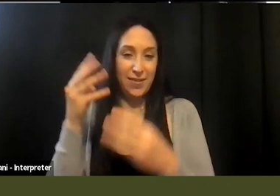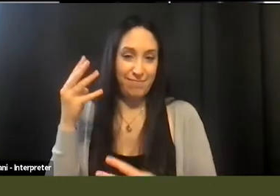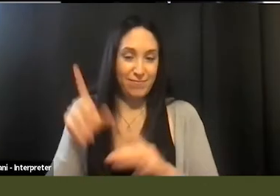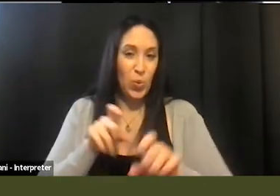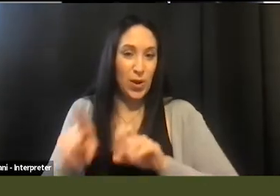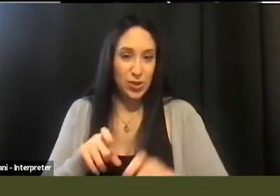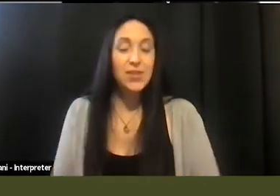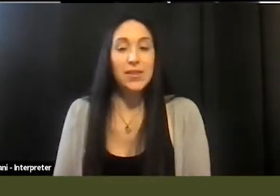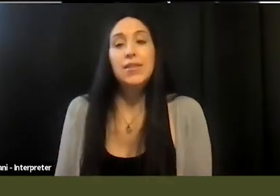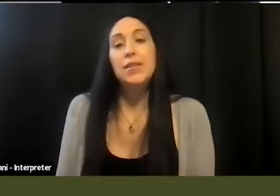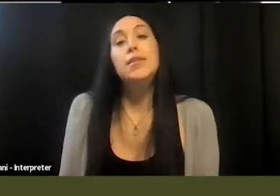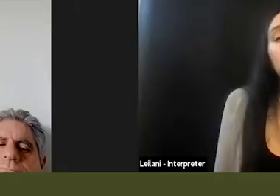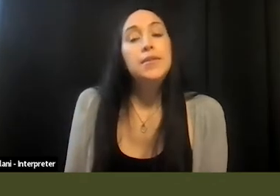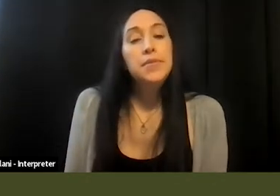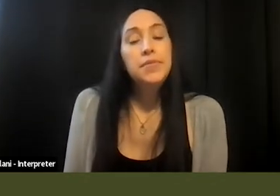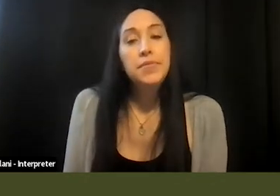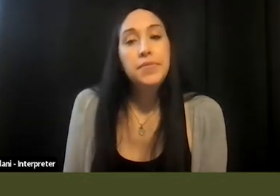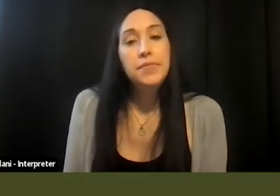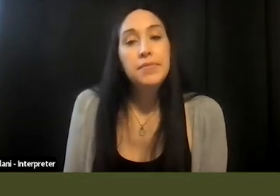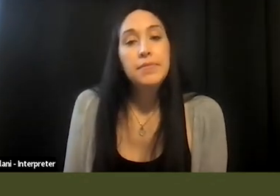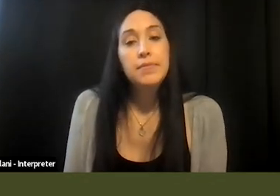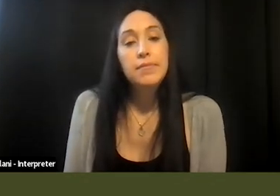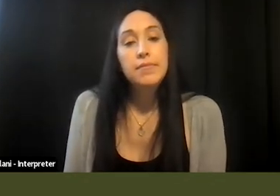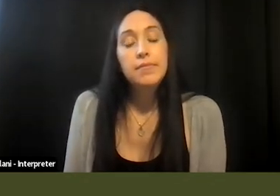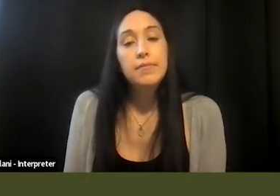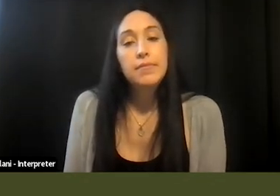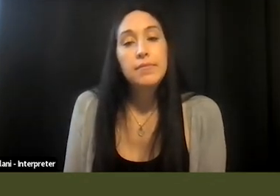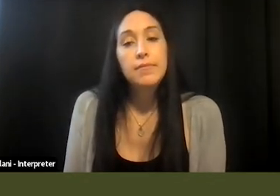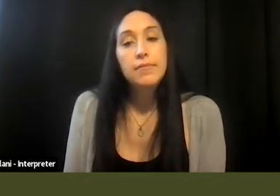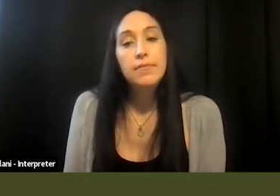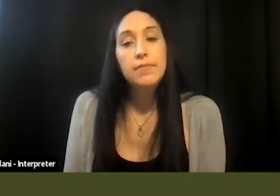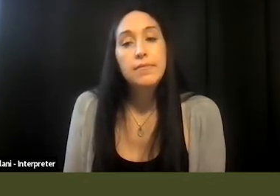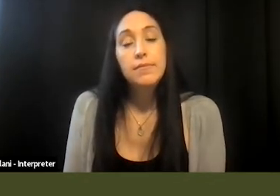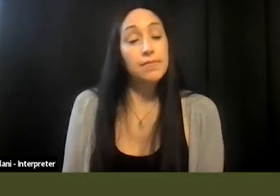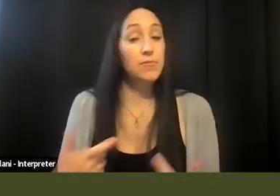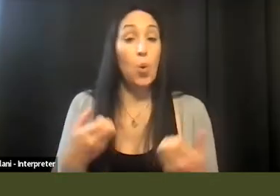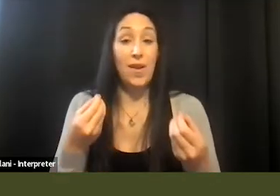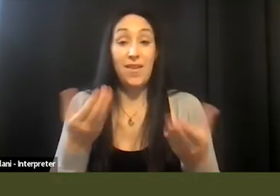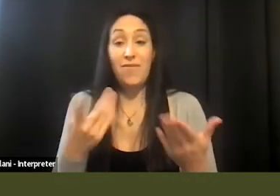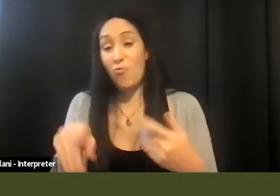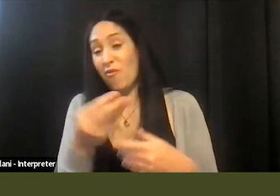And I wanna give us a few minutes to be able to fill out the survey. It's very short.